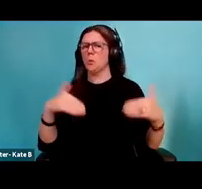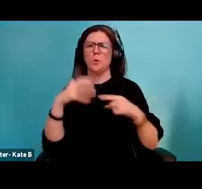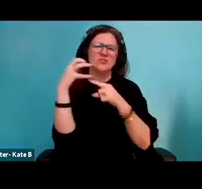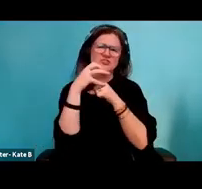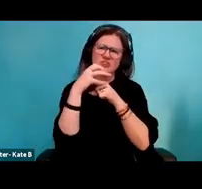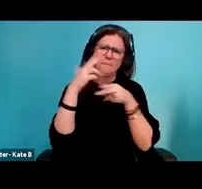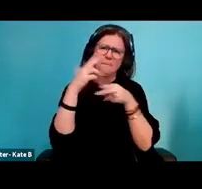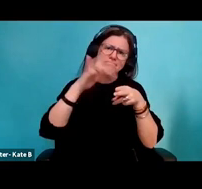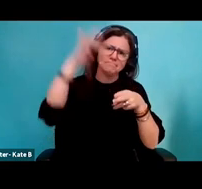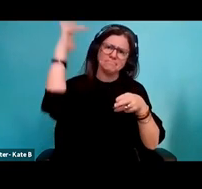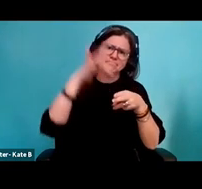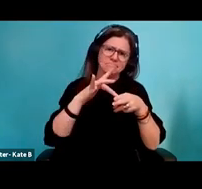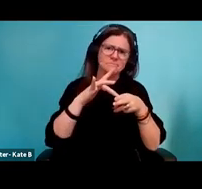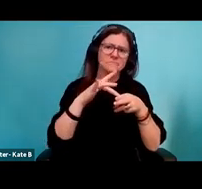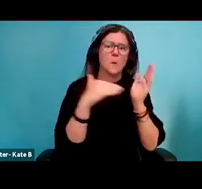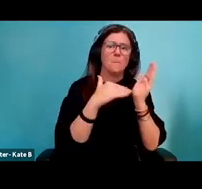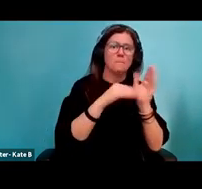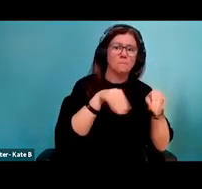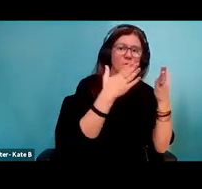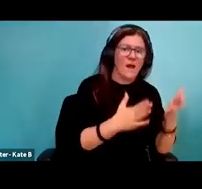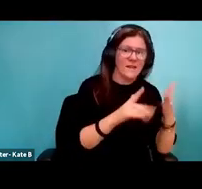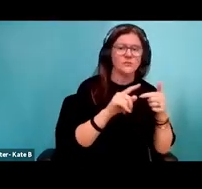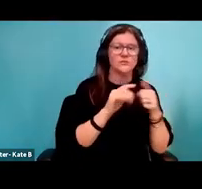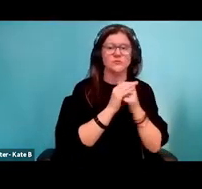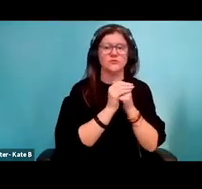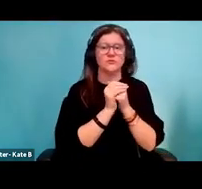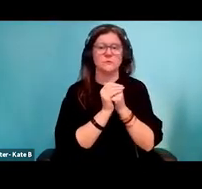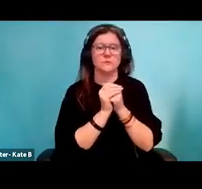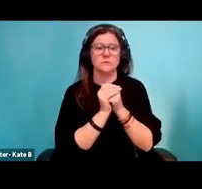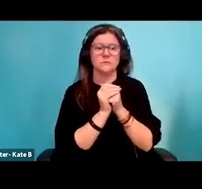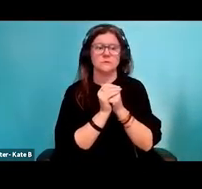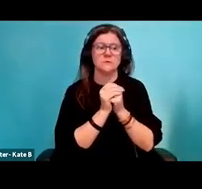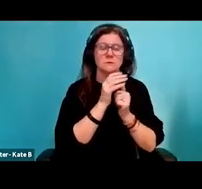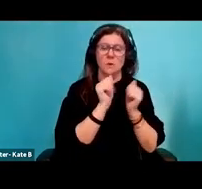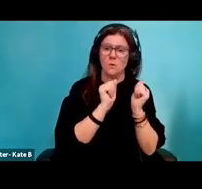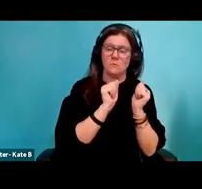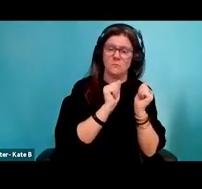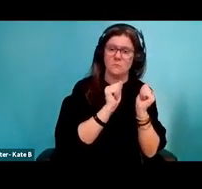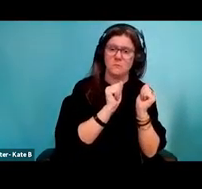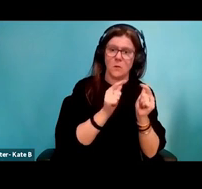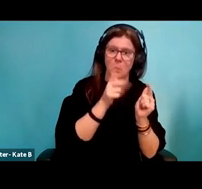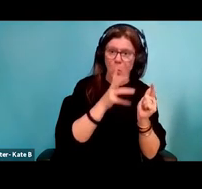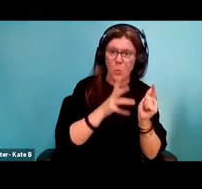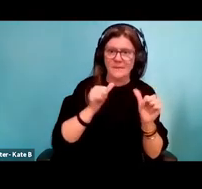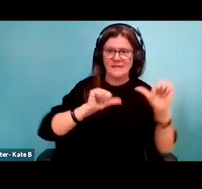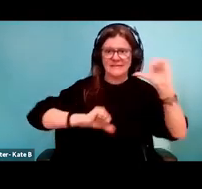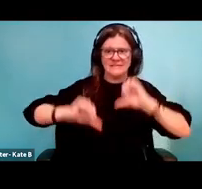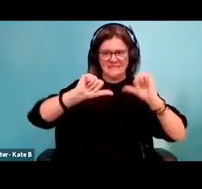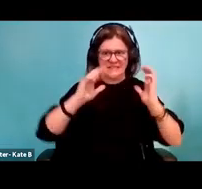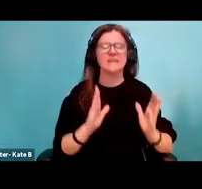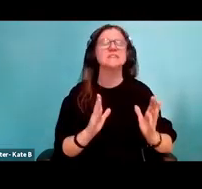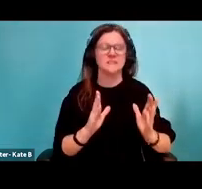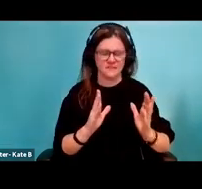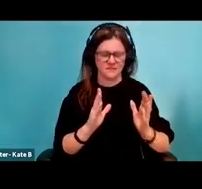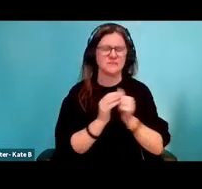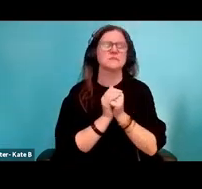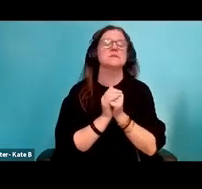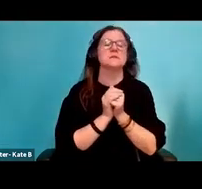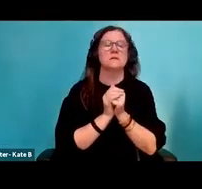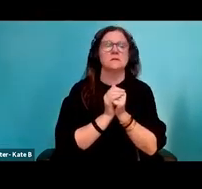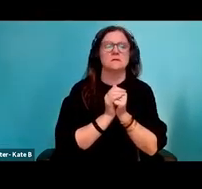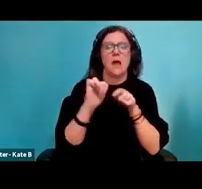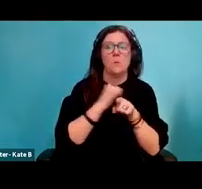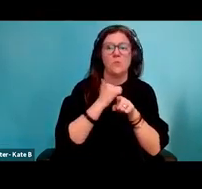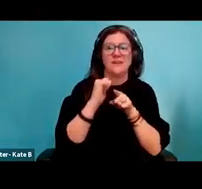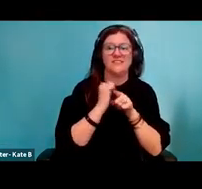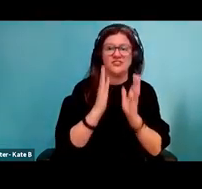of healthcare providers, and thoughtful women scientists and practitioners who are out there